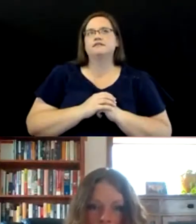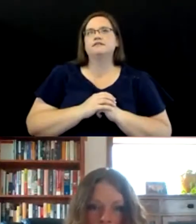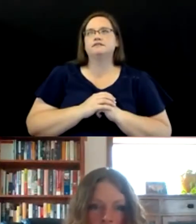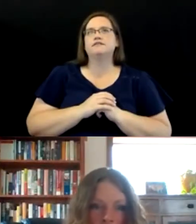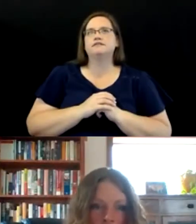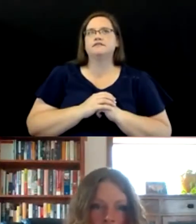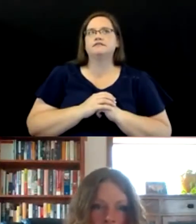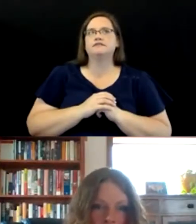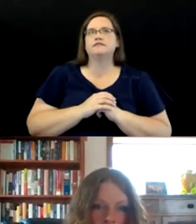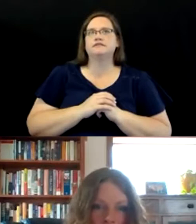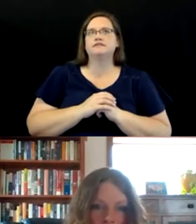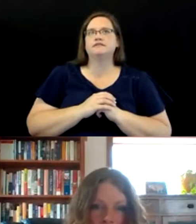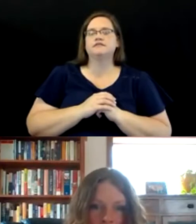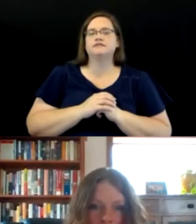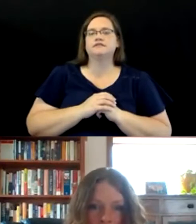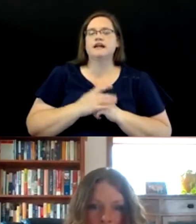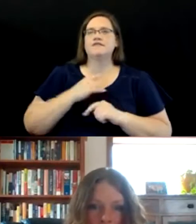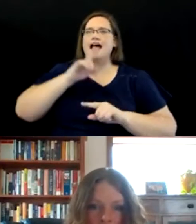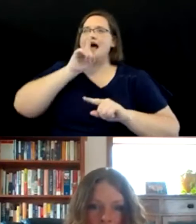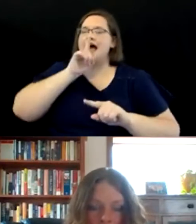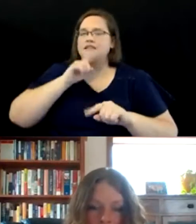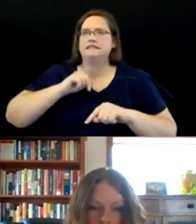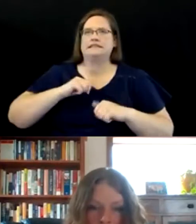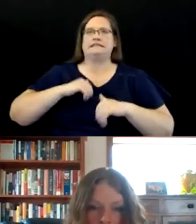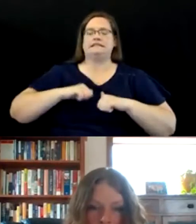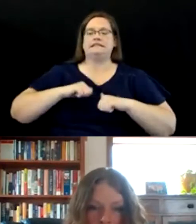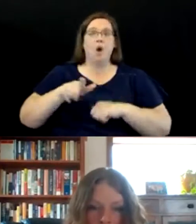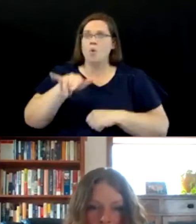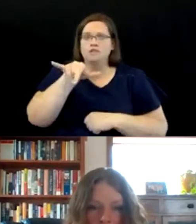maybe the hesitancy on an answer is absolutely, vaccine hesitancy